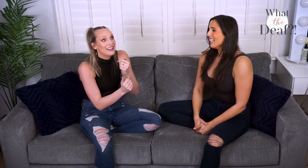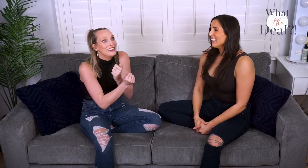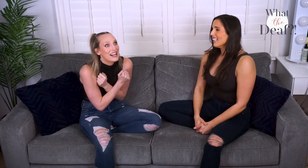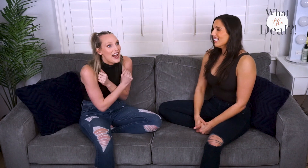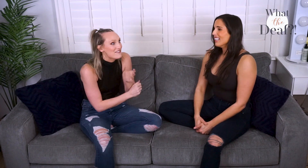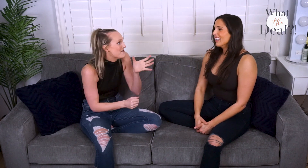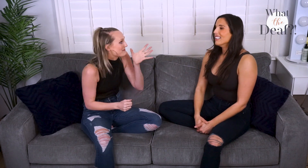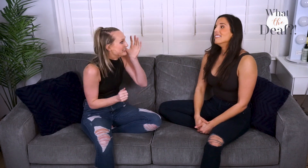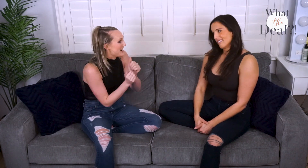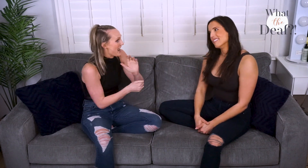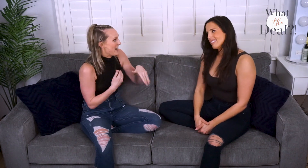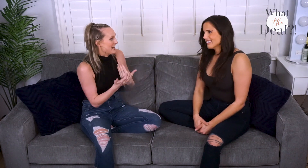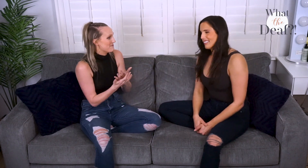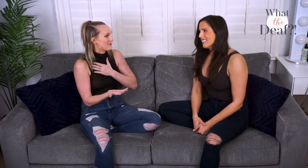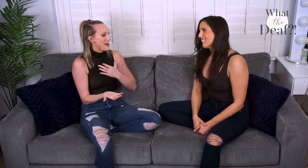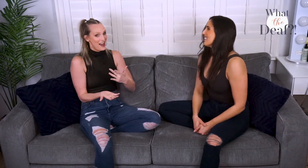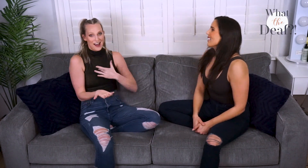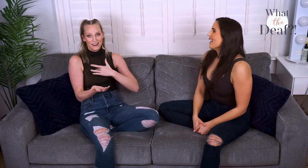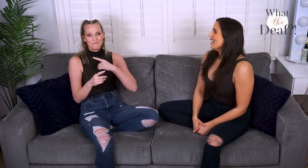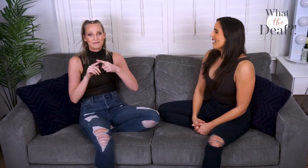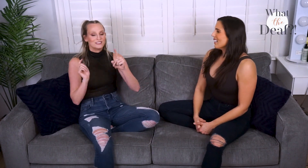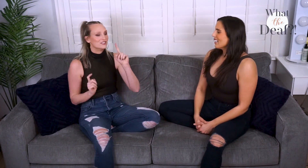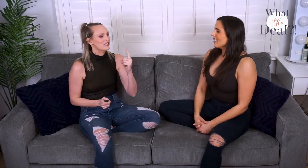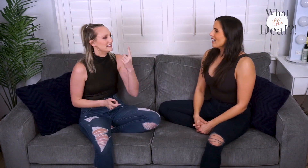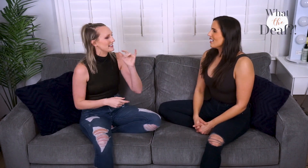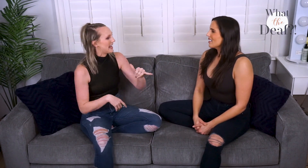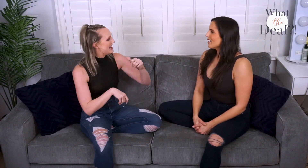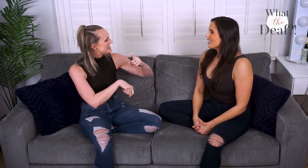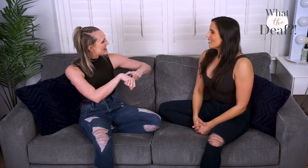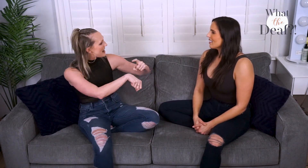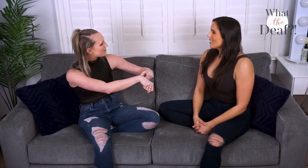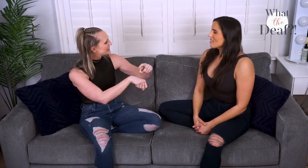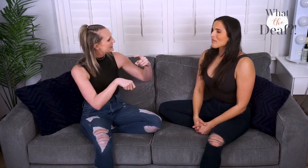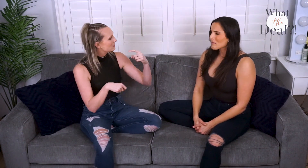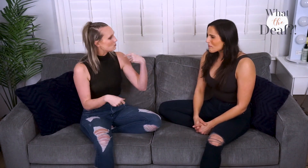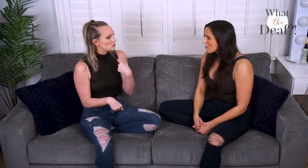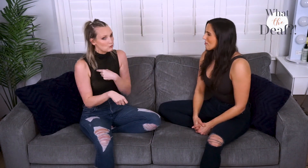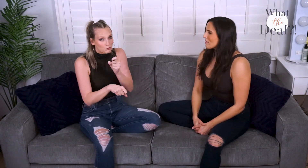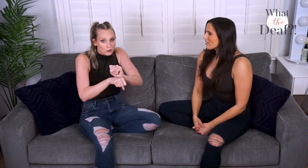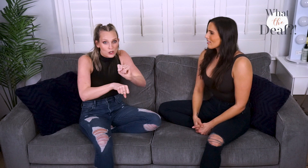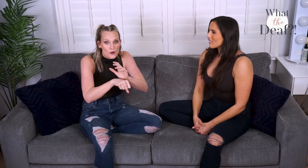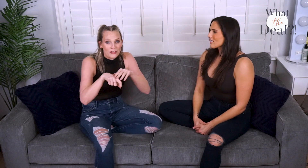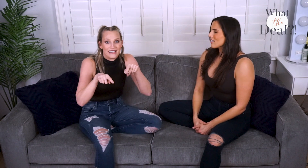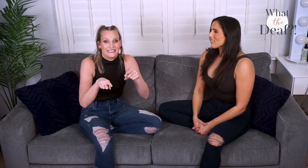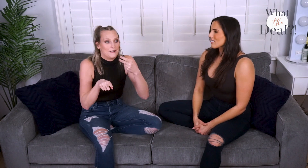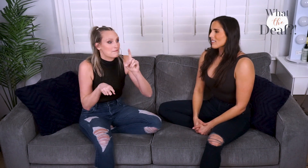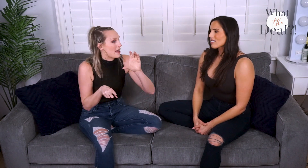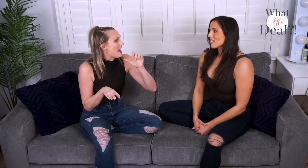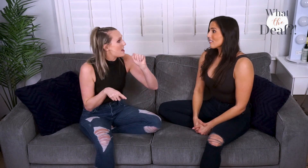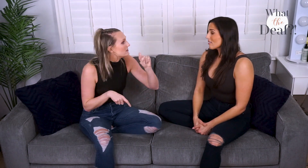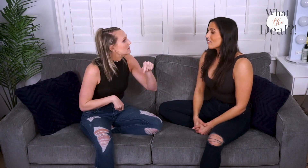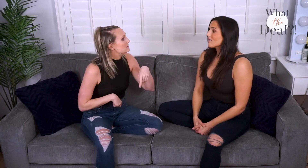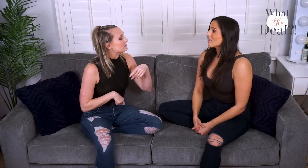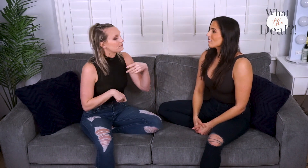I love her parents with all of my heart but, it was just timing. You know, we were working on this podcast,